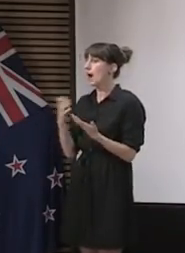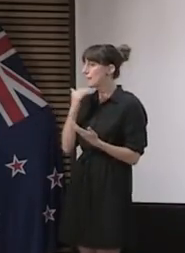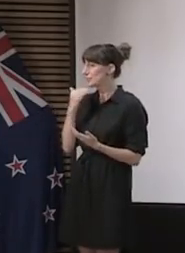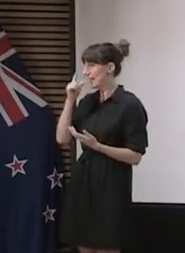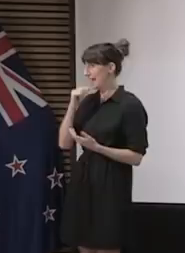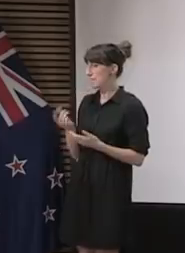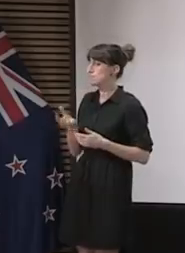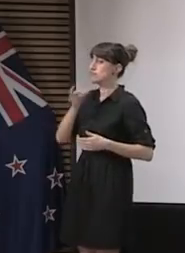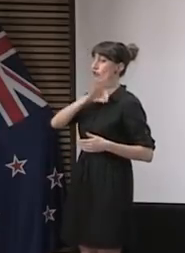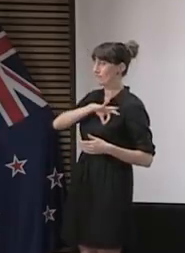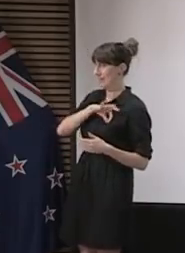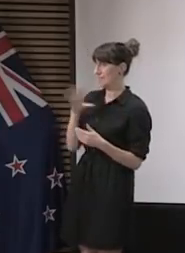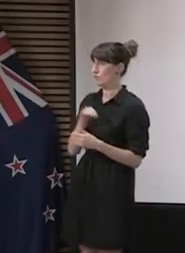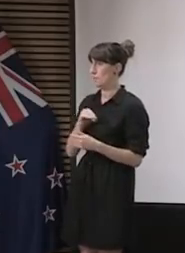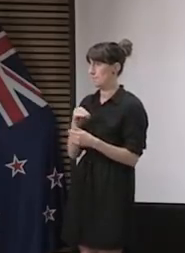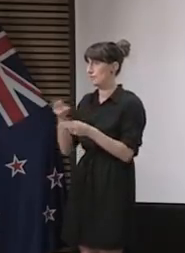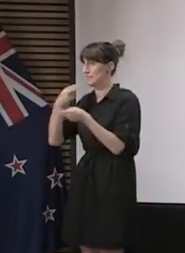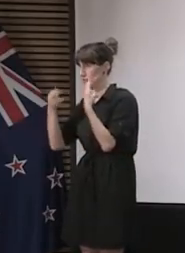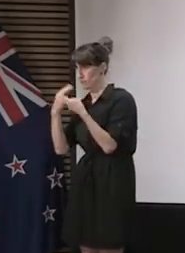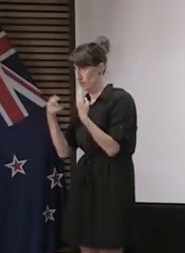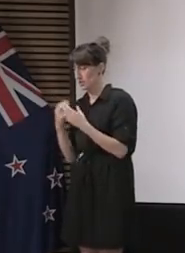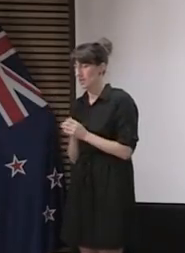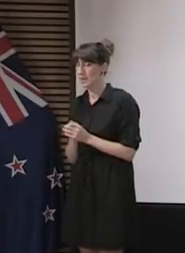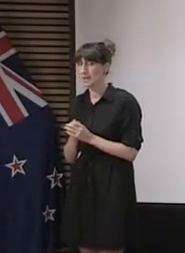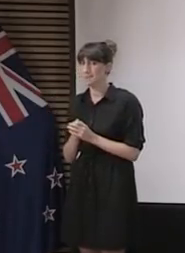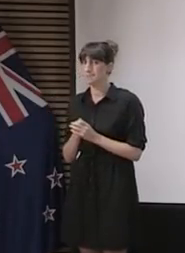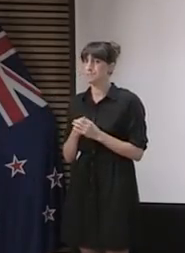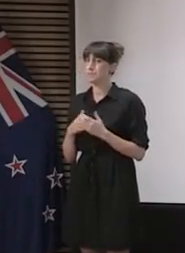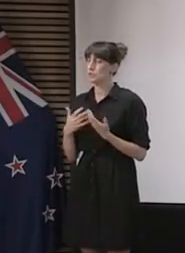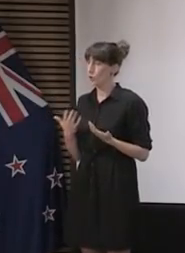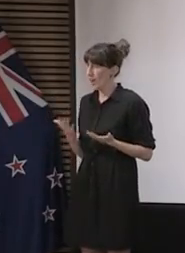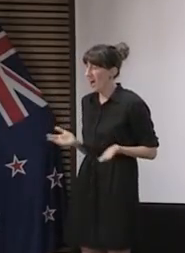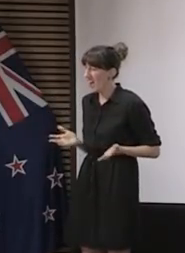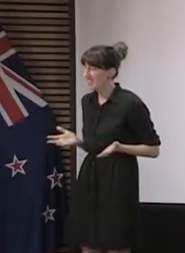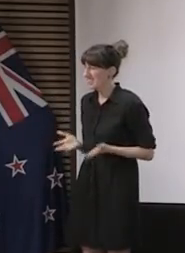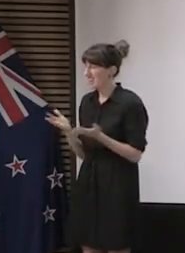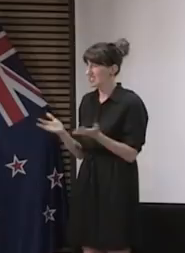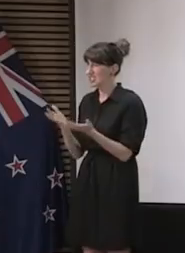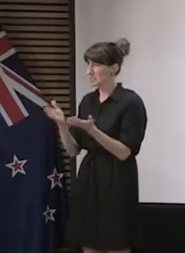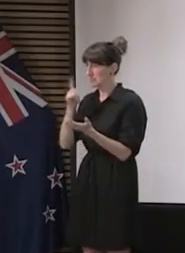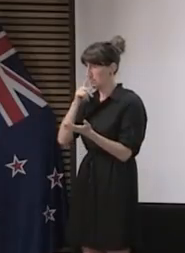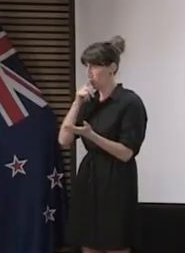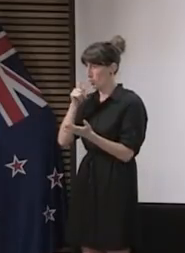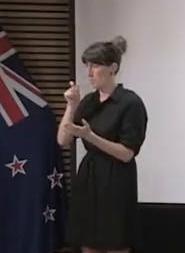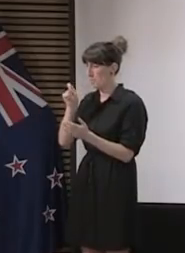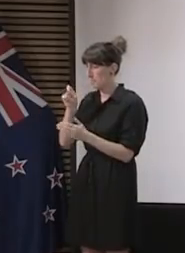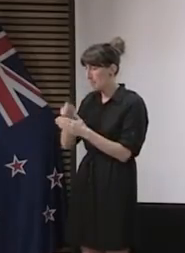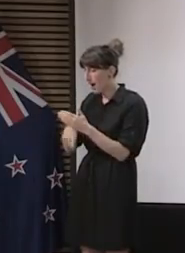to be their model. What I would just encourageconsumers, all New Zealanderswho may be looking forwardnext